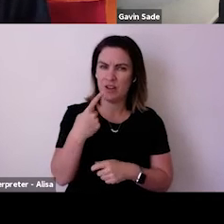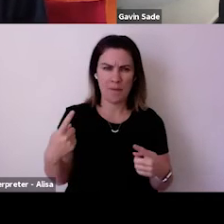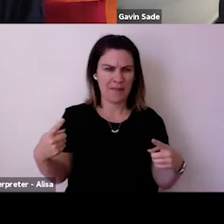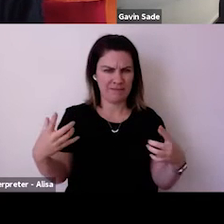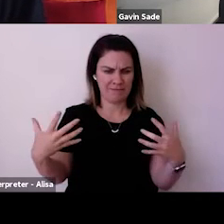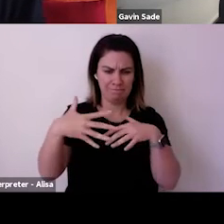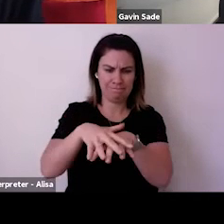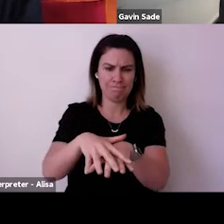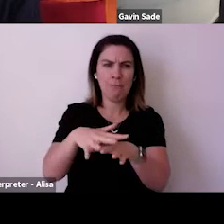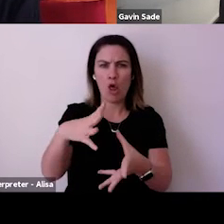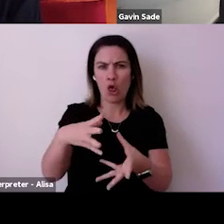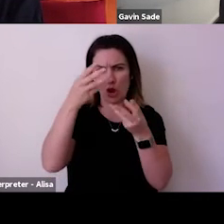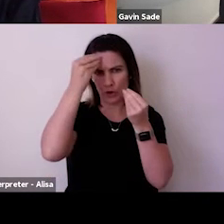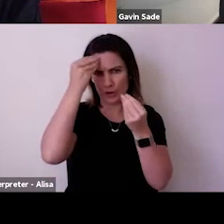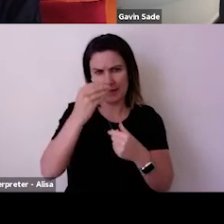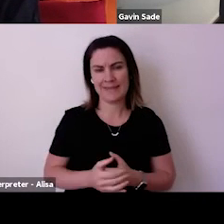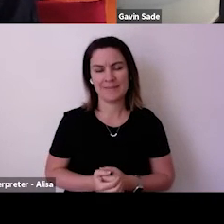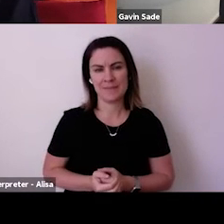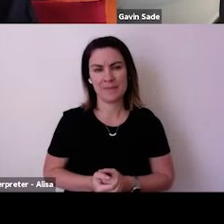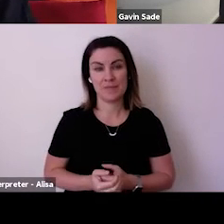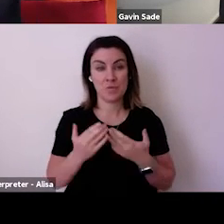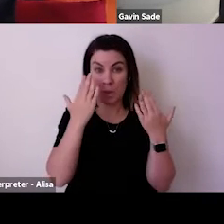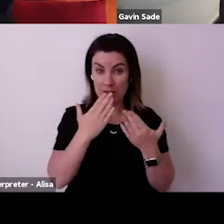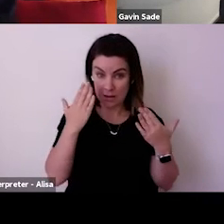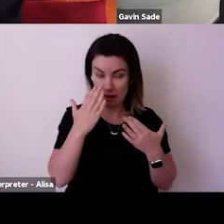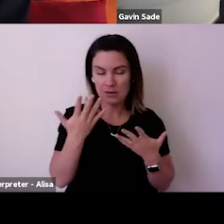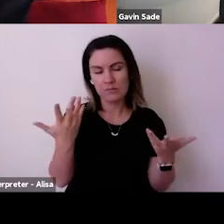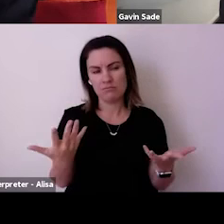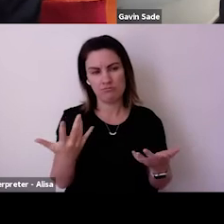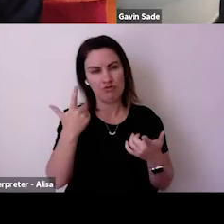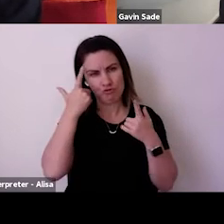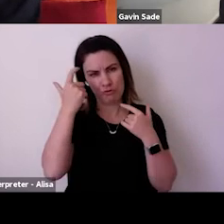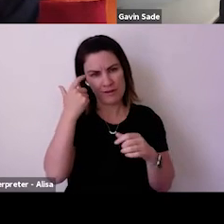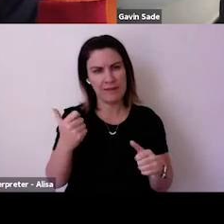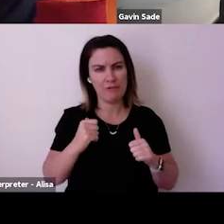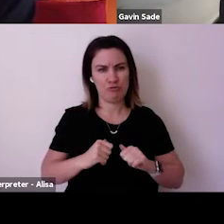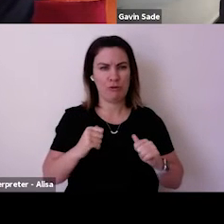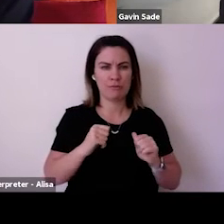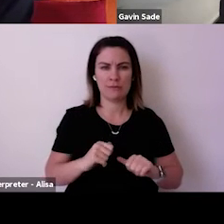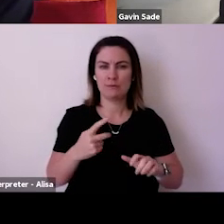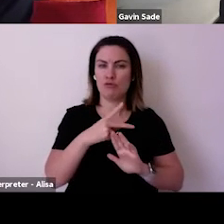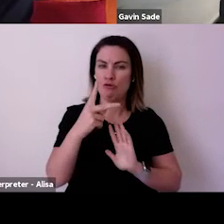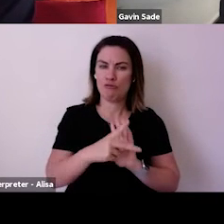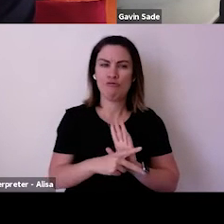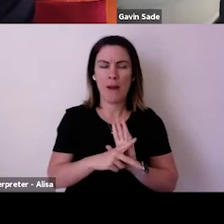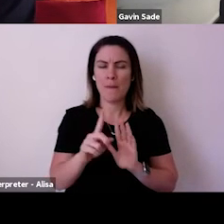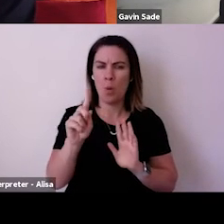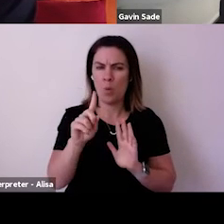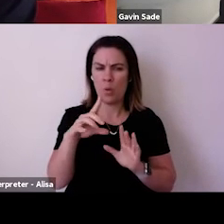Our case study was the situated accredited practice program and the projects that you have just seen from Greg's presentation.